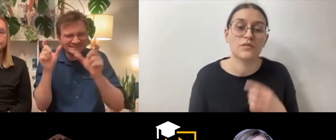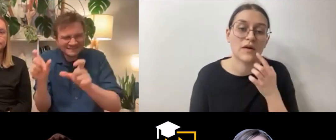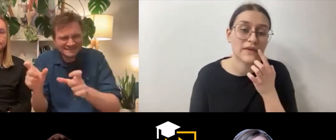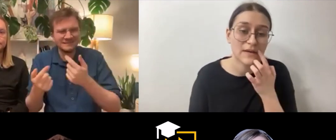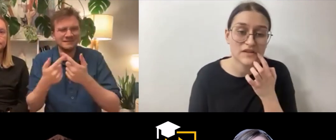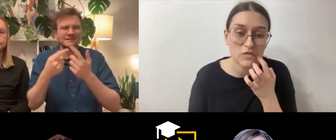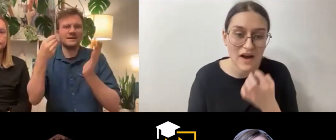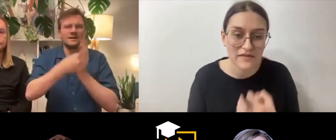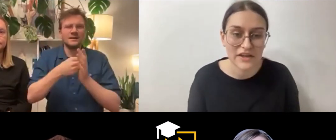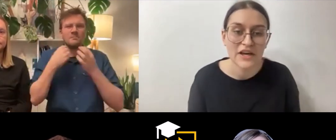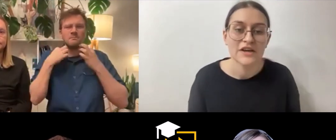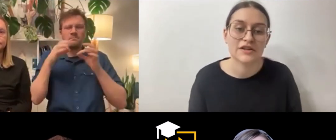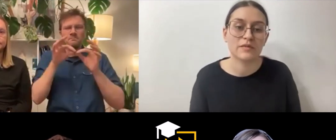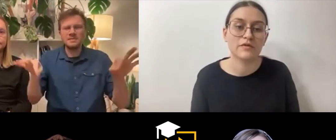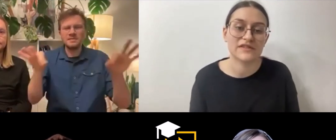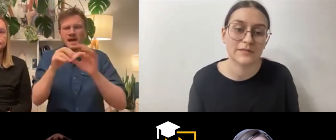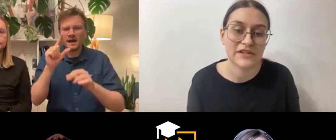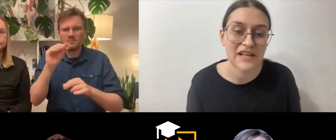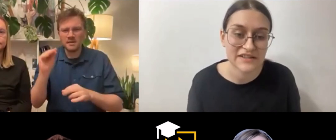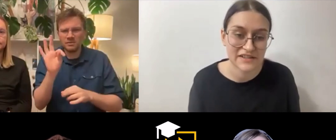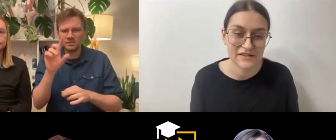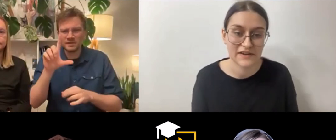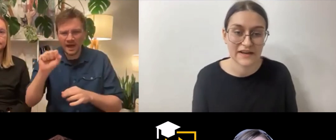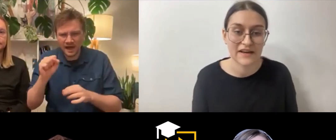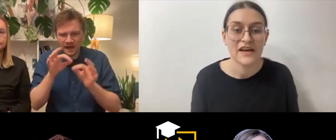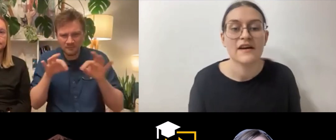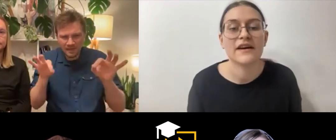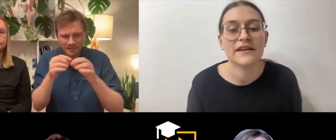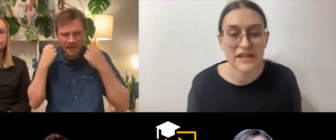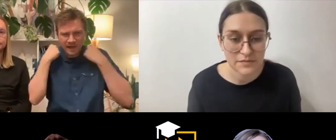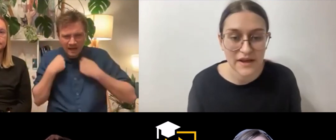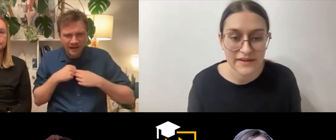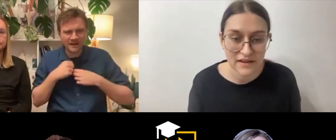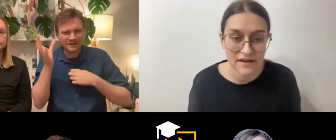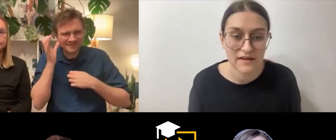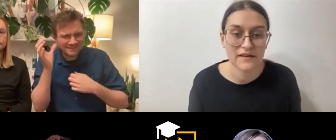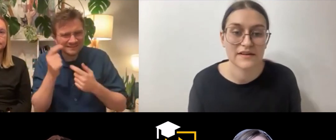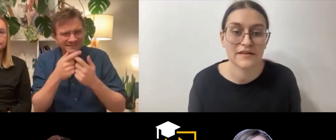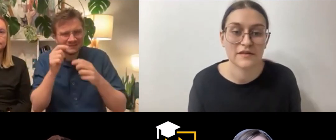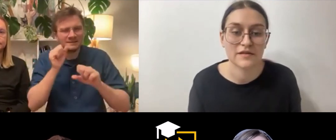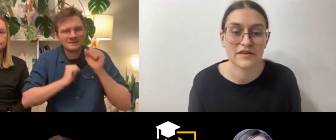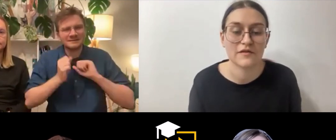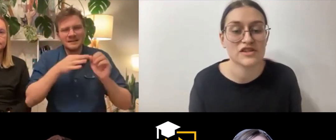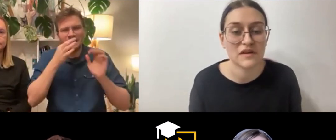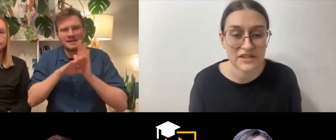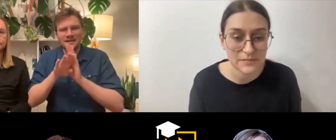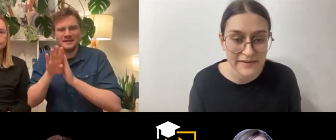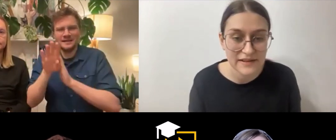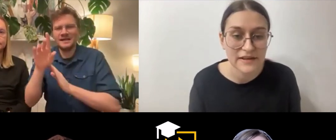I bought the best headphones to follow the sounds. I used the hearing loop, too.